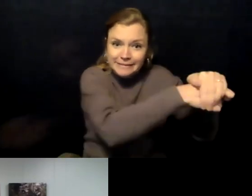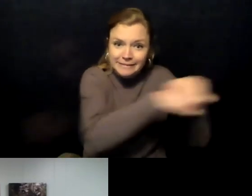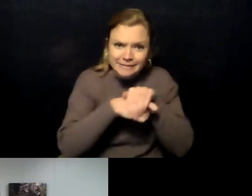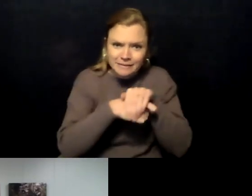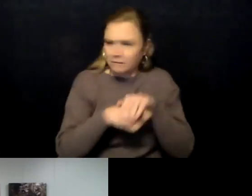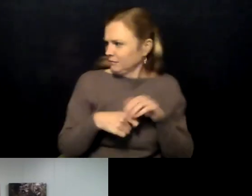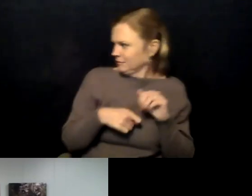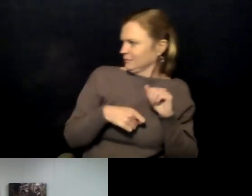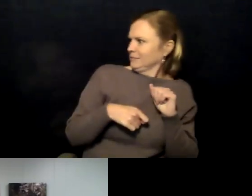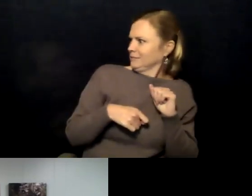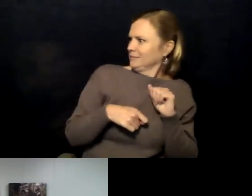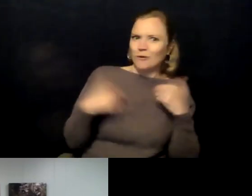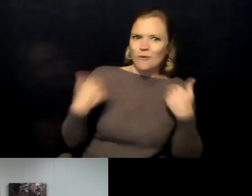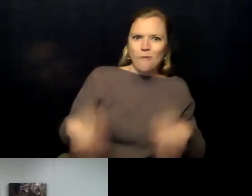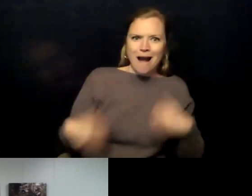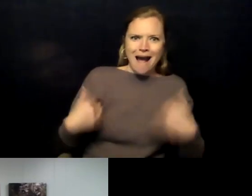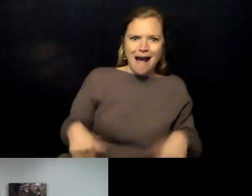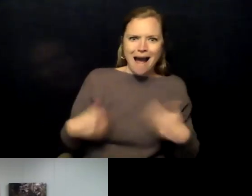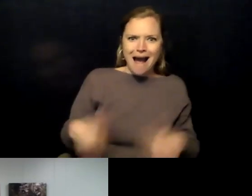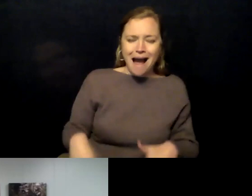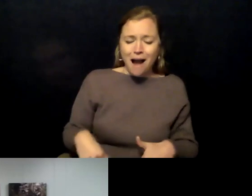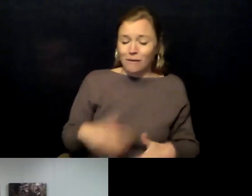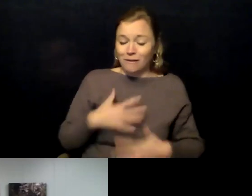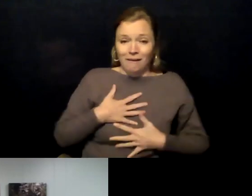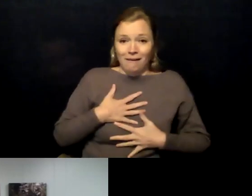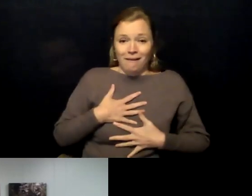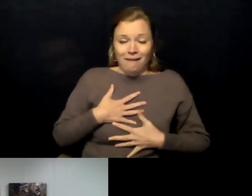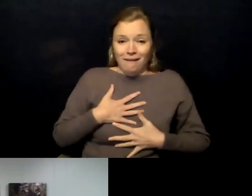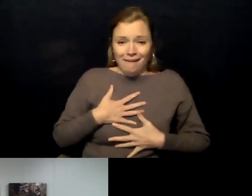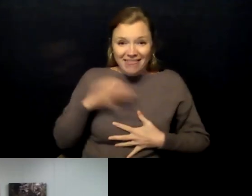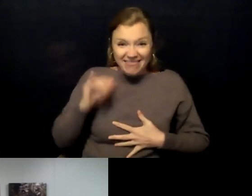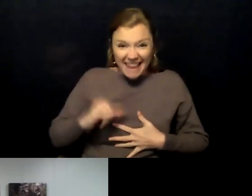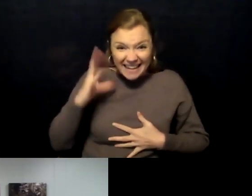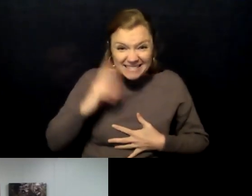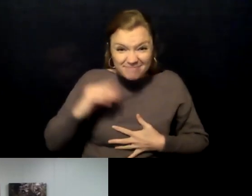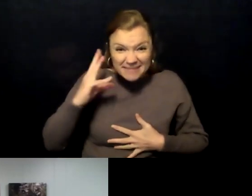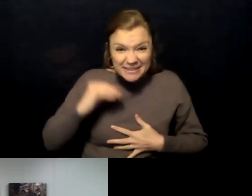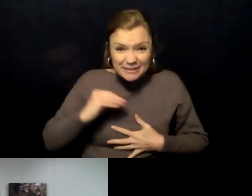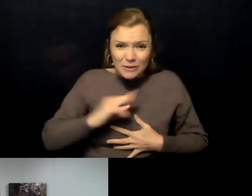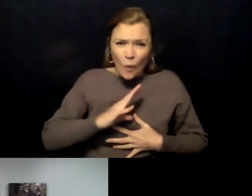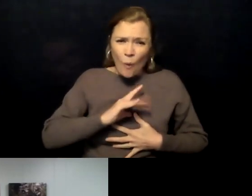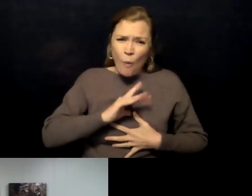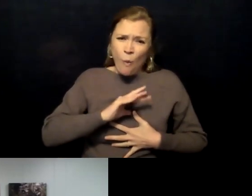working in a botanic garden. So that that was really neat,